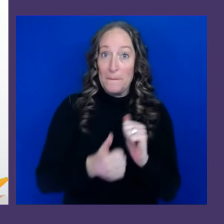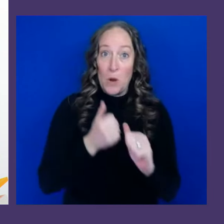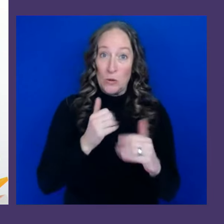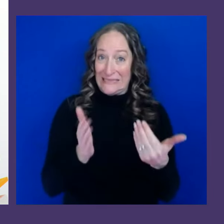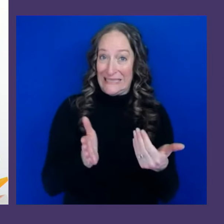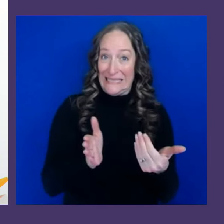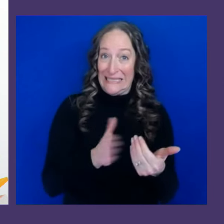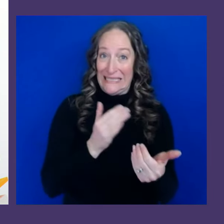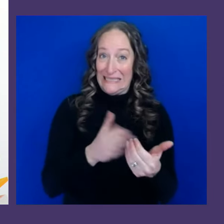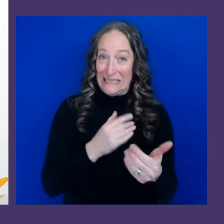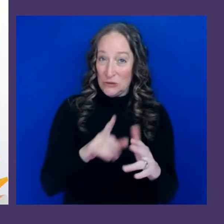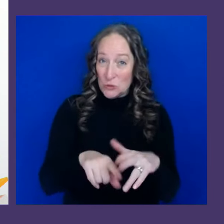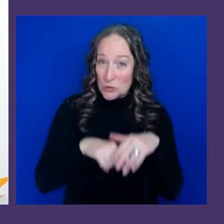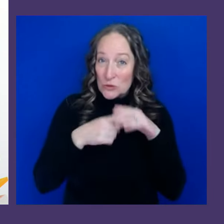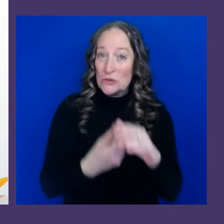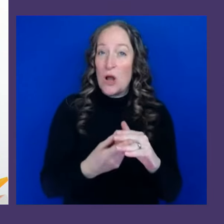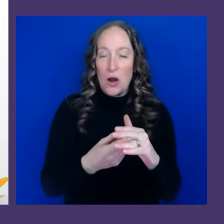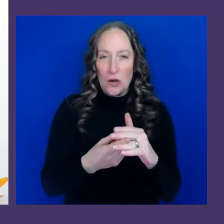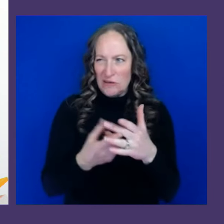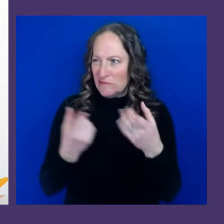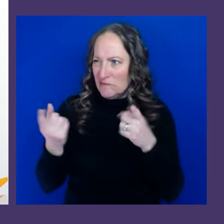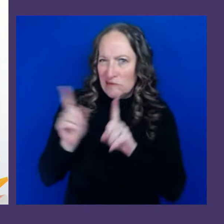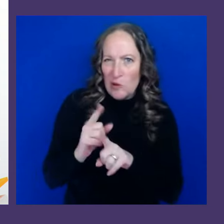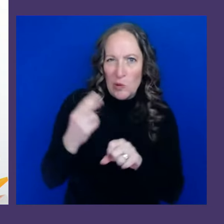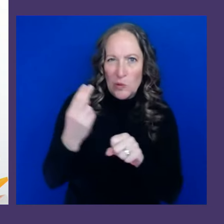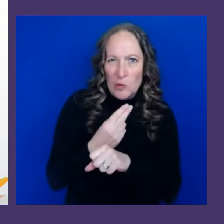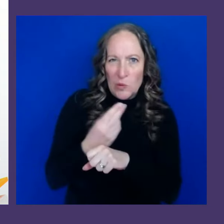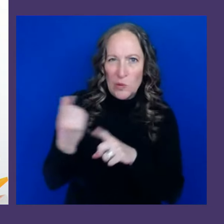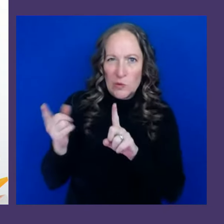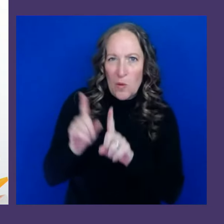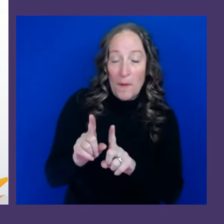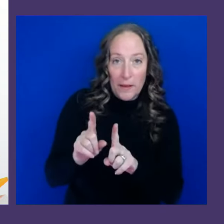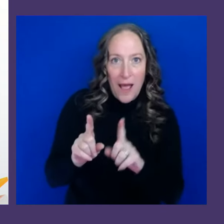with Copilot in AI is actually to ask the AI itself.